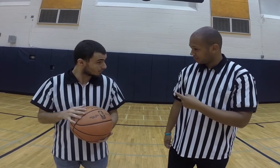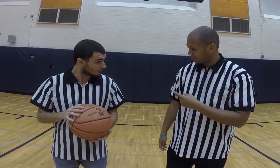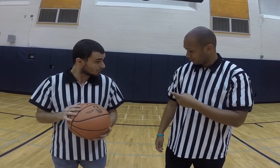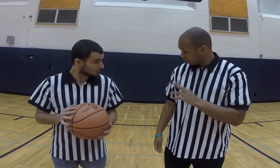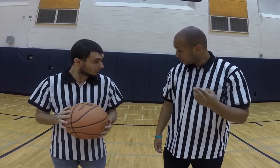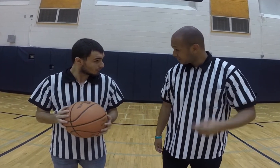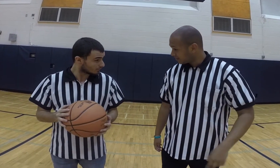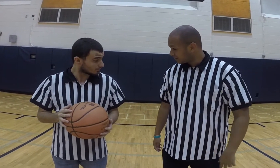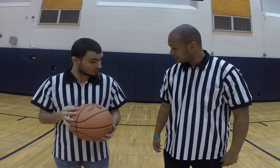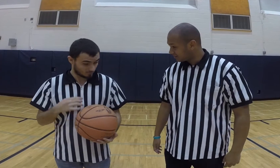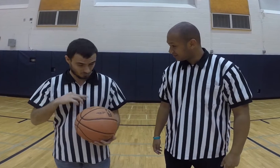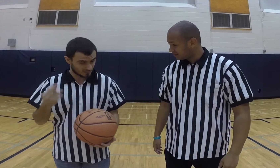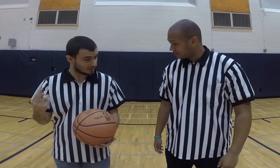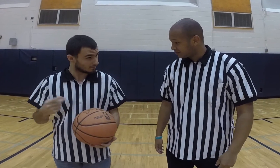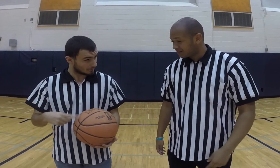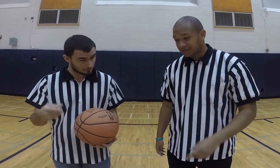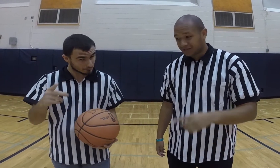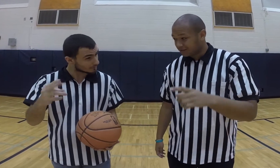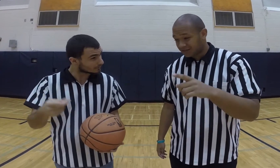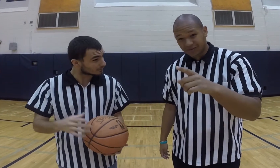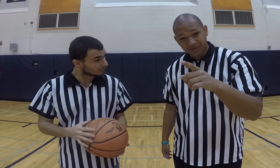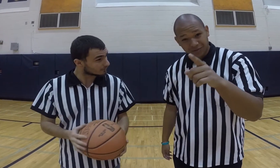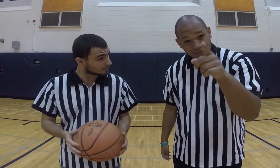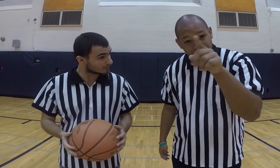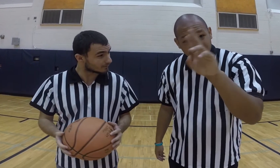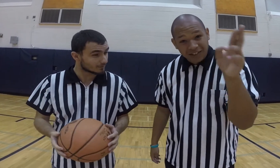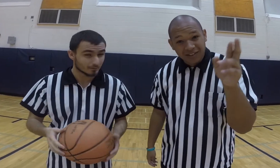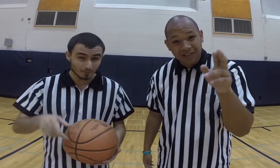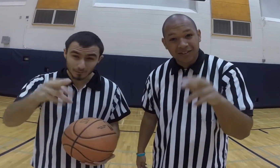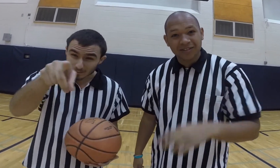Roderick: Are you ready? Jeremy: I am ready! But, are they ready? Roderick: Are you ready?!